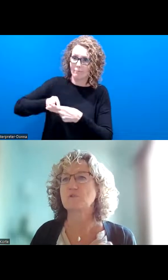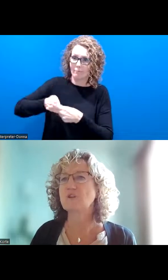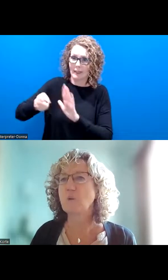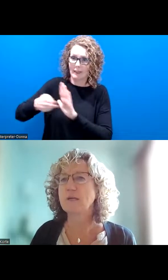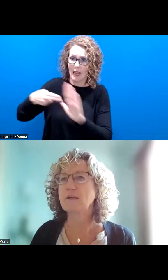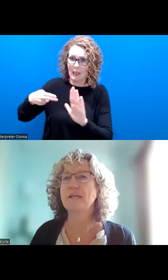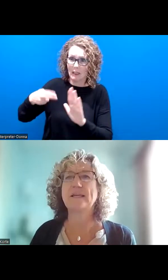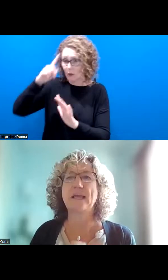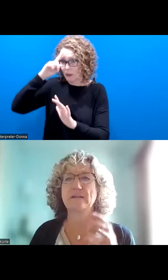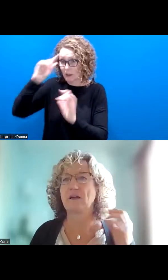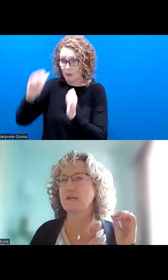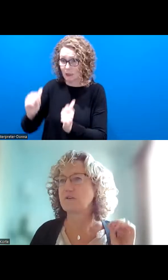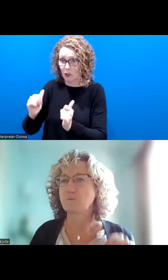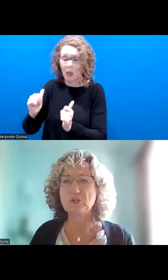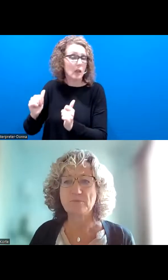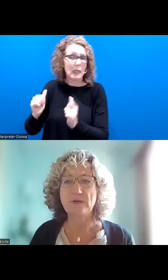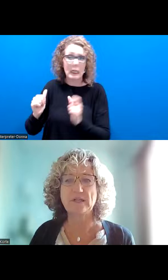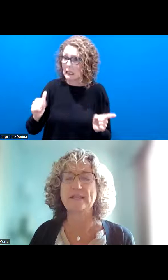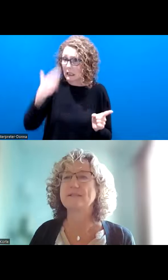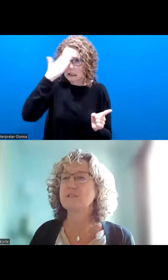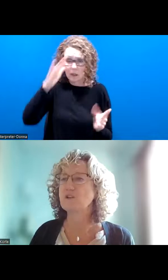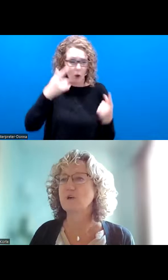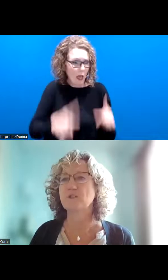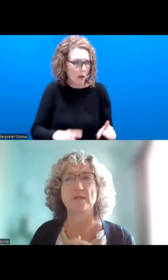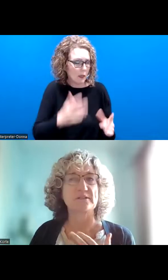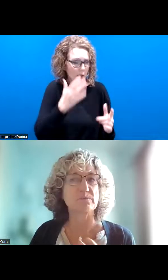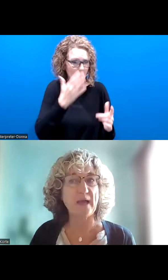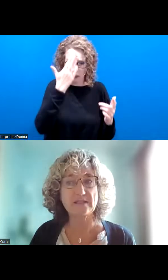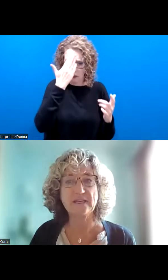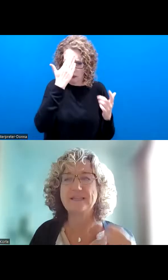move into the state, then your exemption